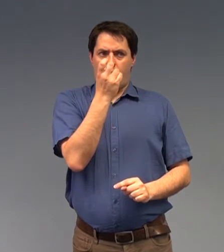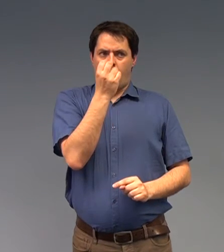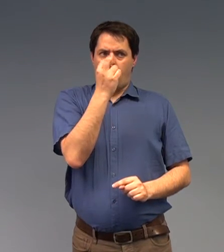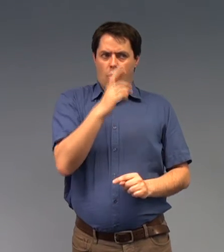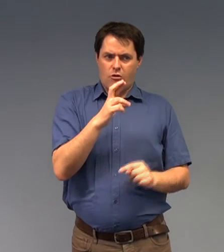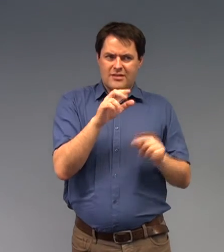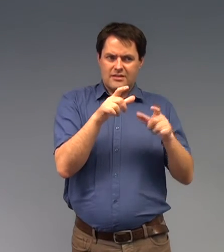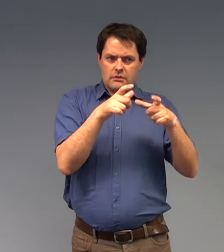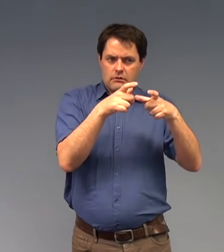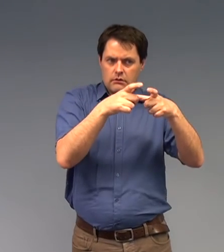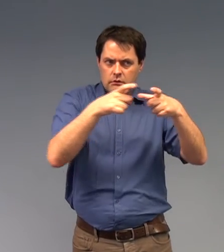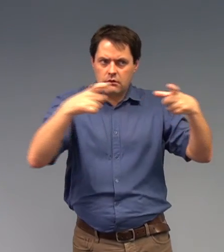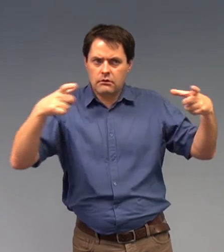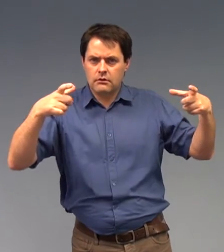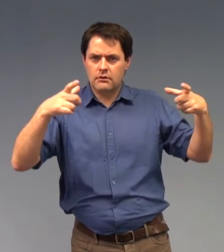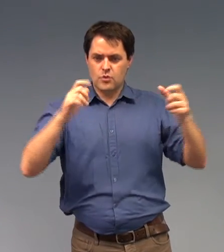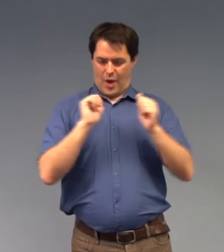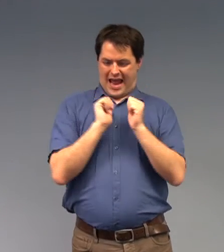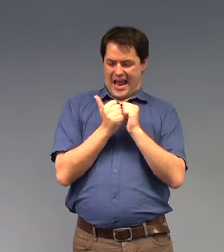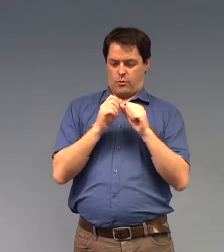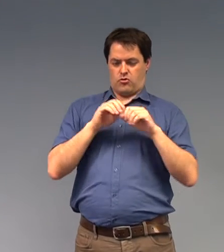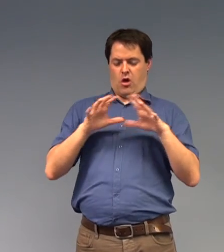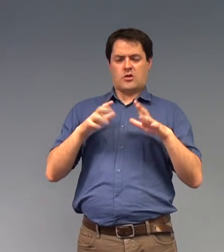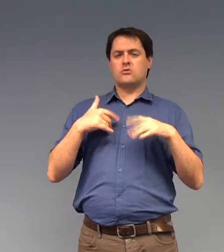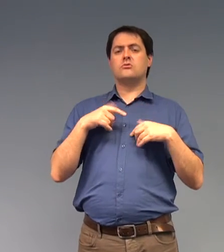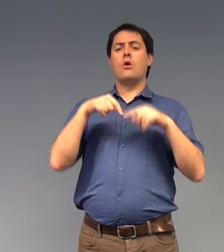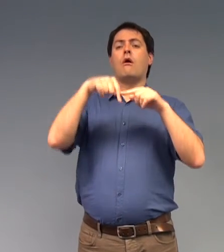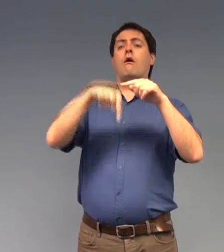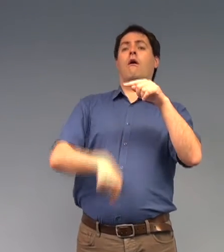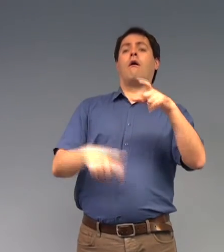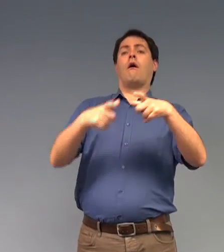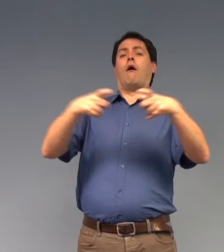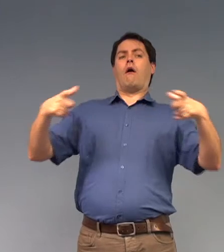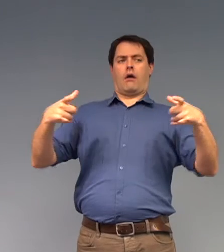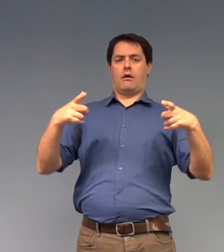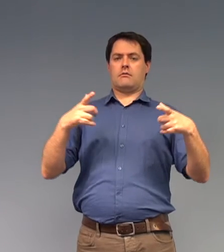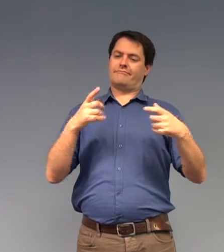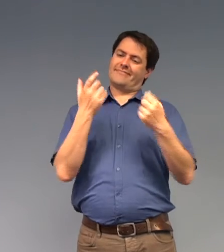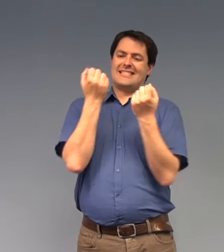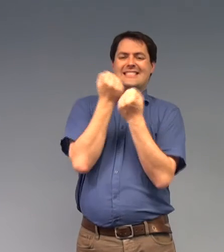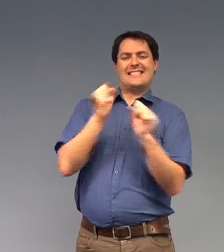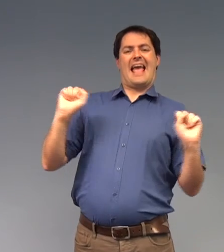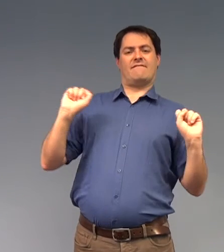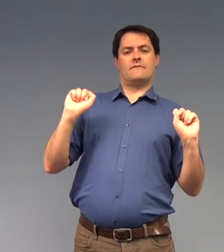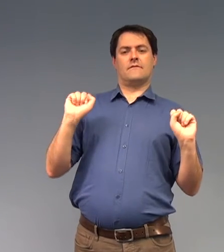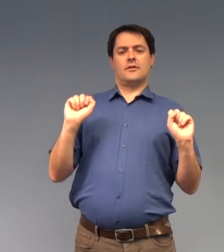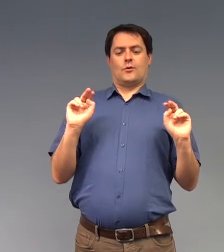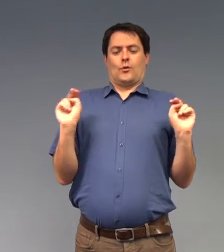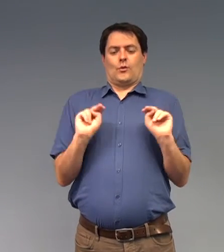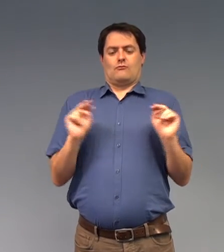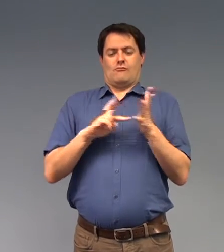observed whether it grew from the surface of the sea down, from the seabed up, or just across the surface of the sea.